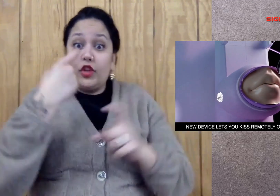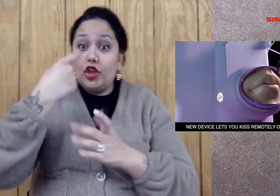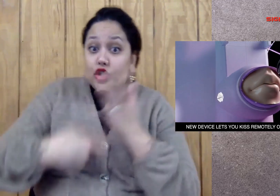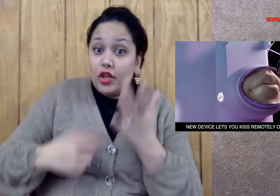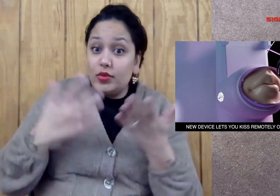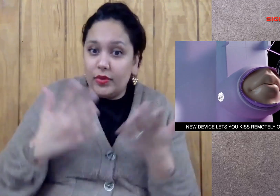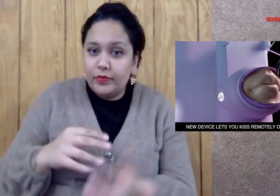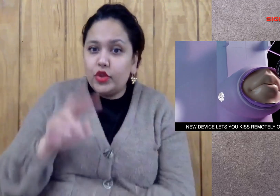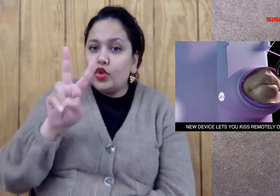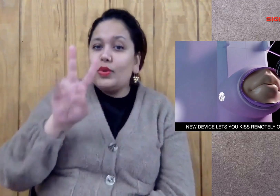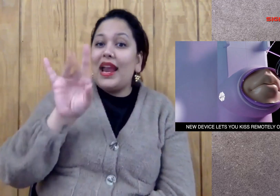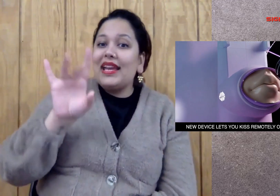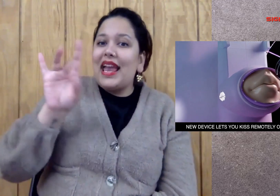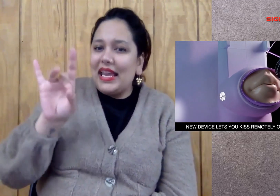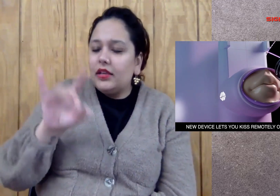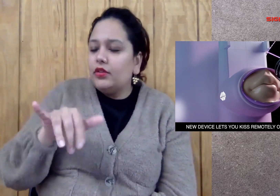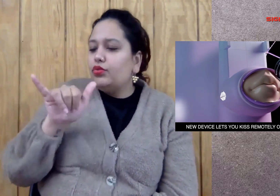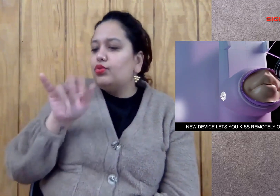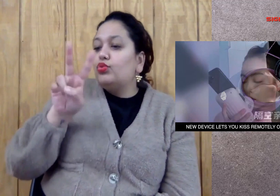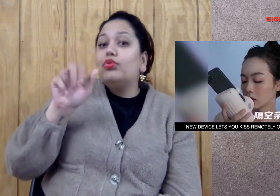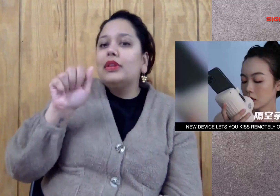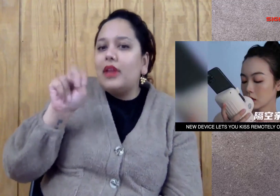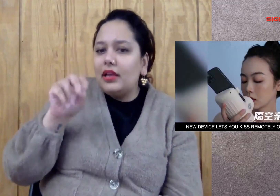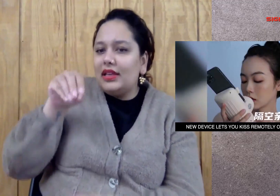the device cost $288 yuan in China.